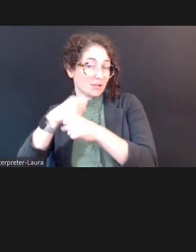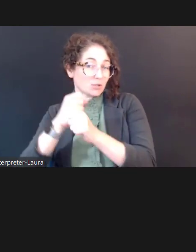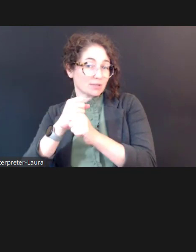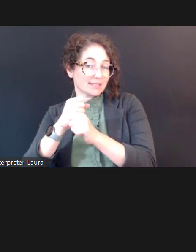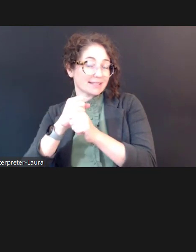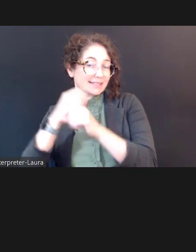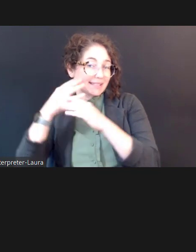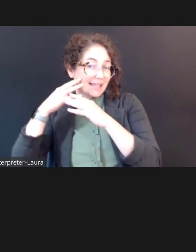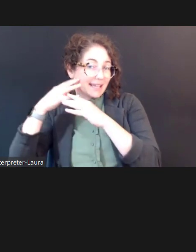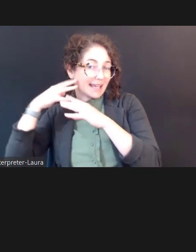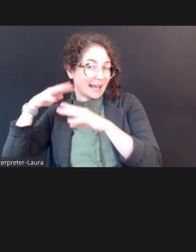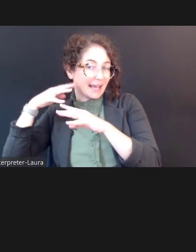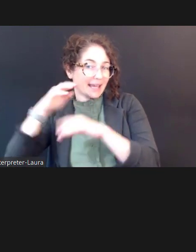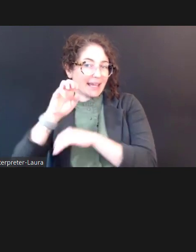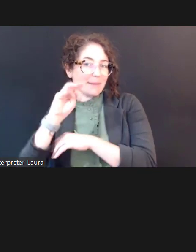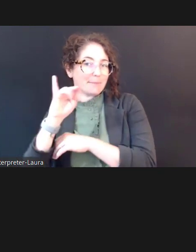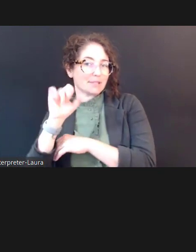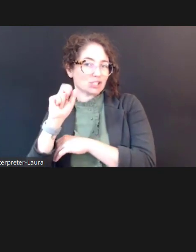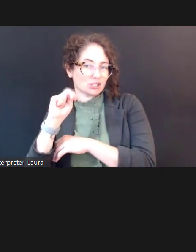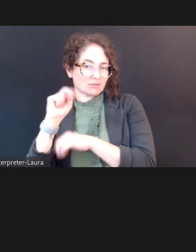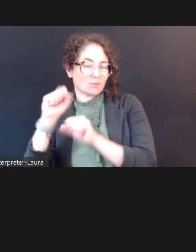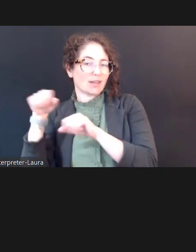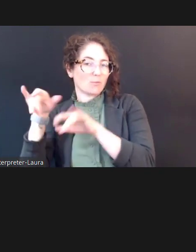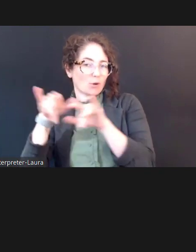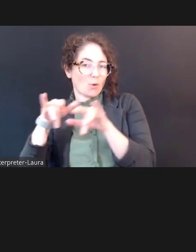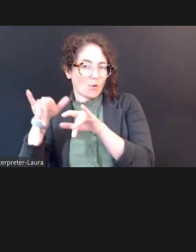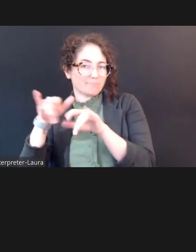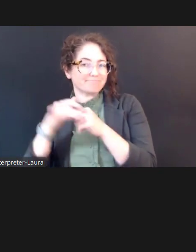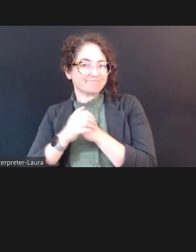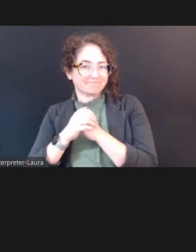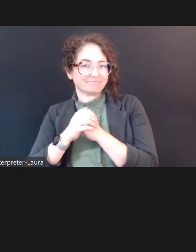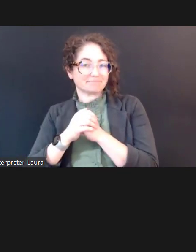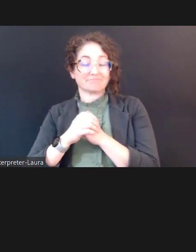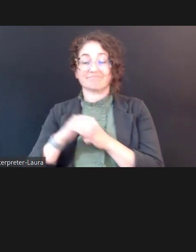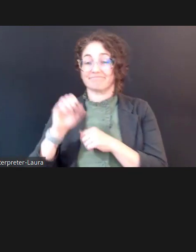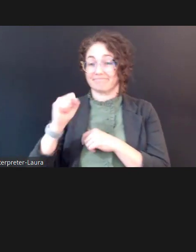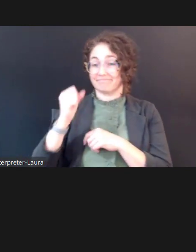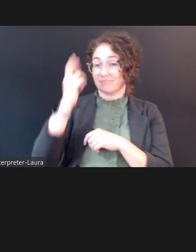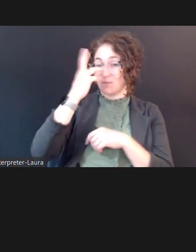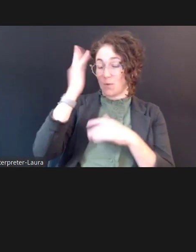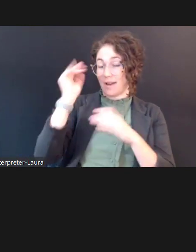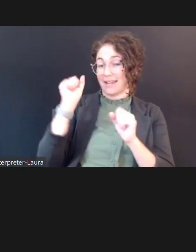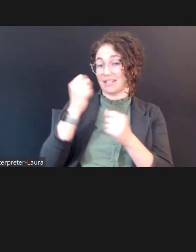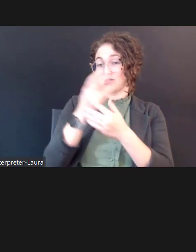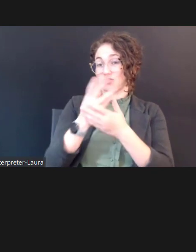William Eiserman: And that is why we can screen children of so.